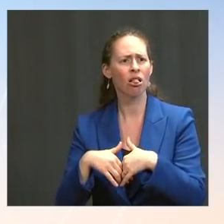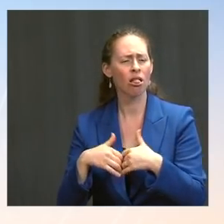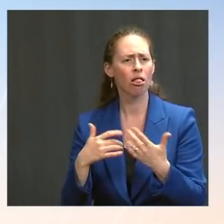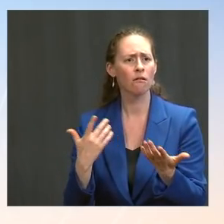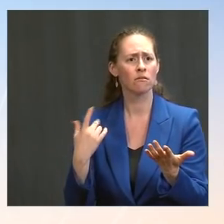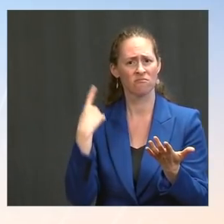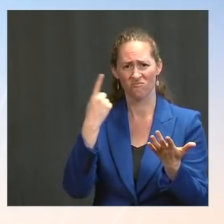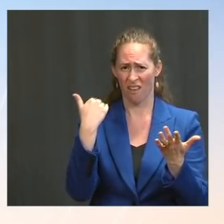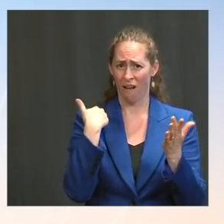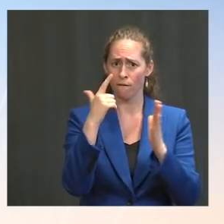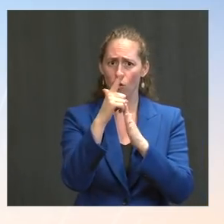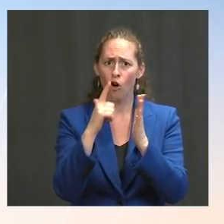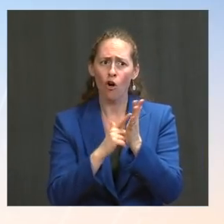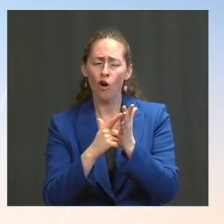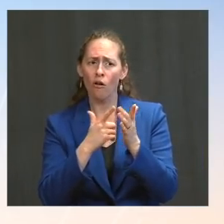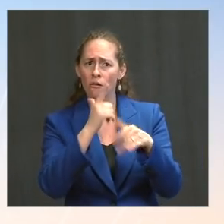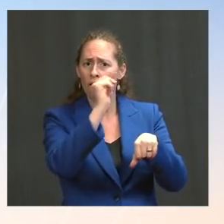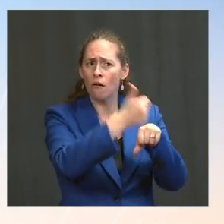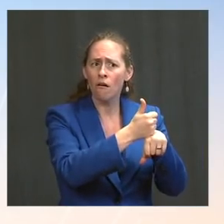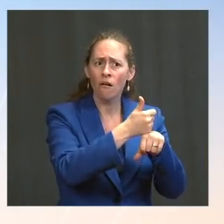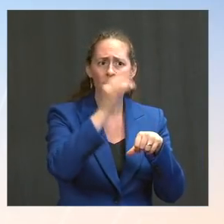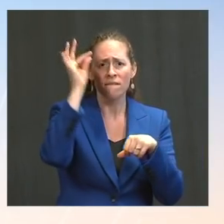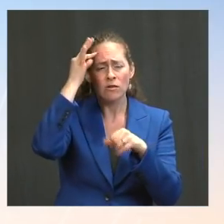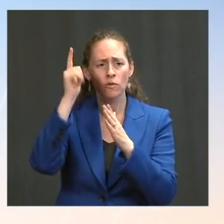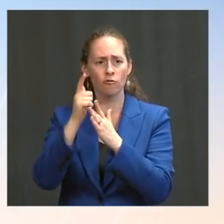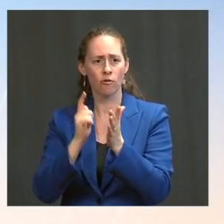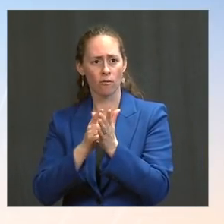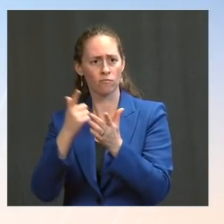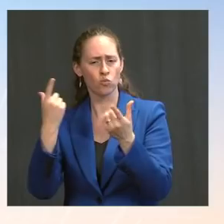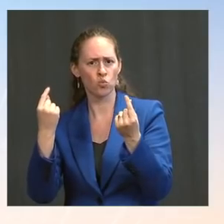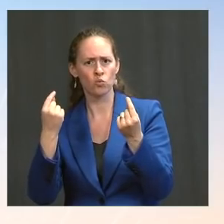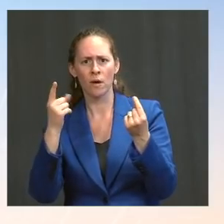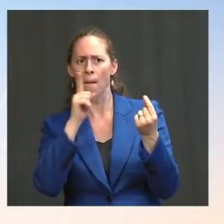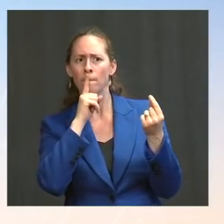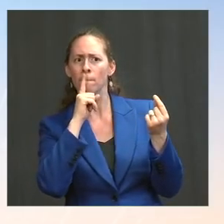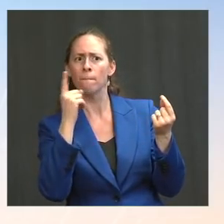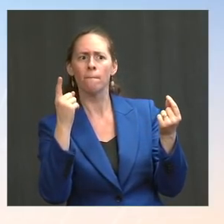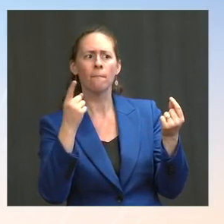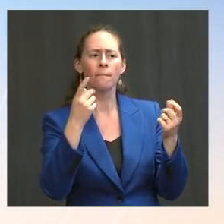Ms. Psaki: Yeah. >> The Press: -- to Surfside: Once that investigation is complete and we know more about what caused the collapse,